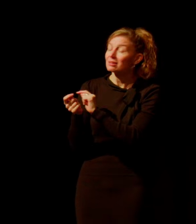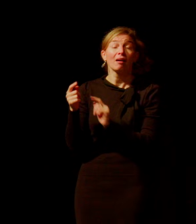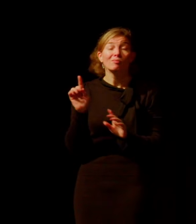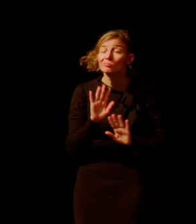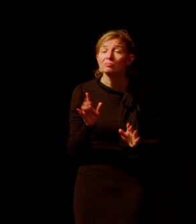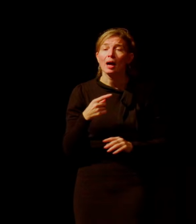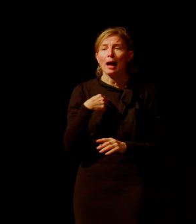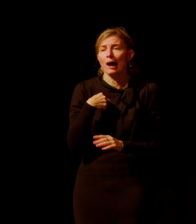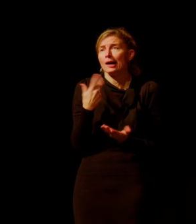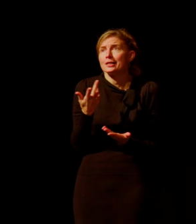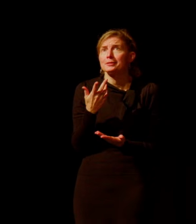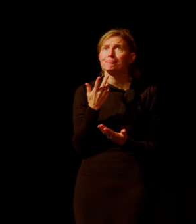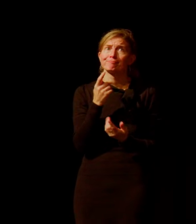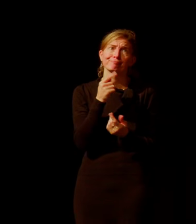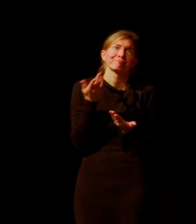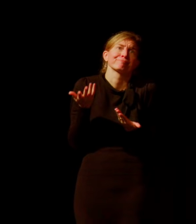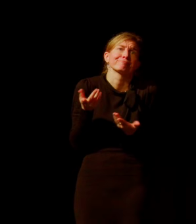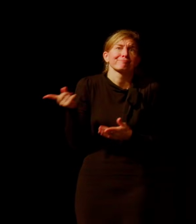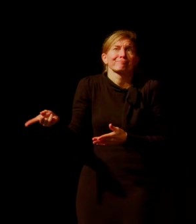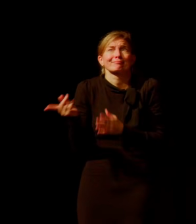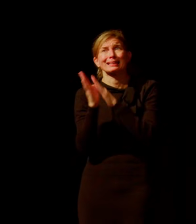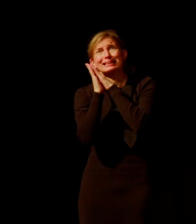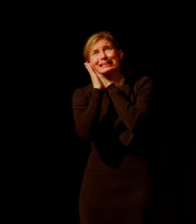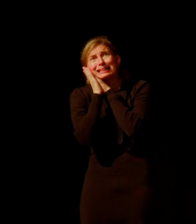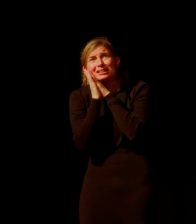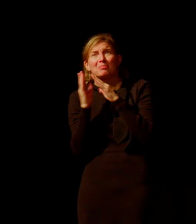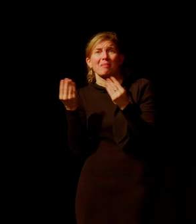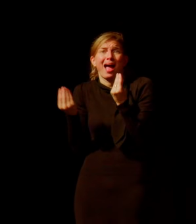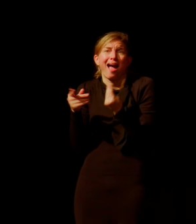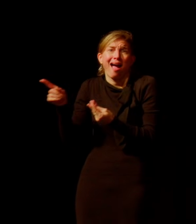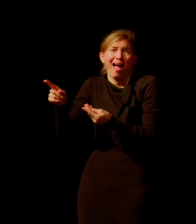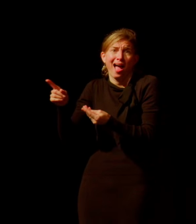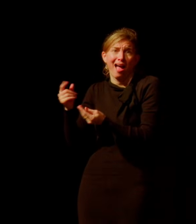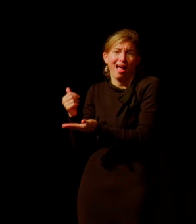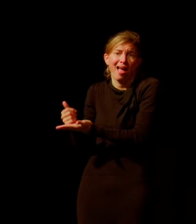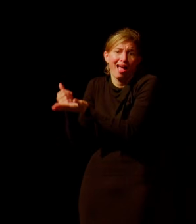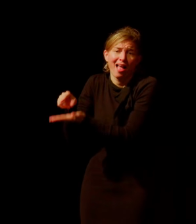“What can he even do? He’s asleep.” And plus, someone cool like me